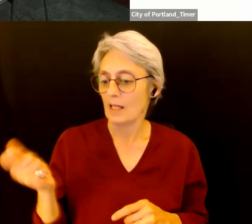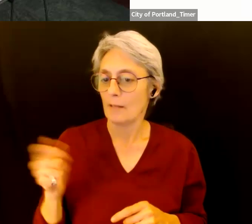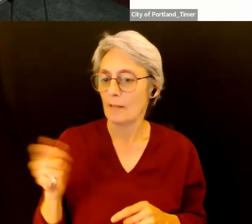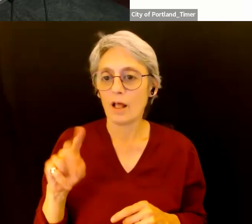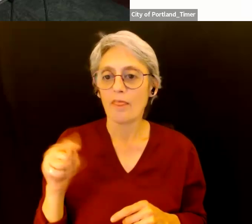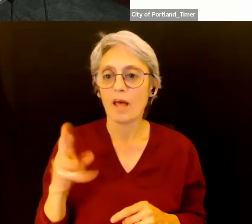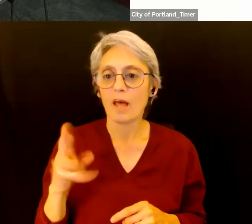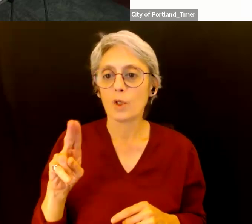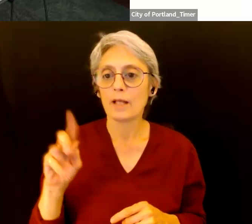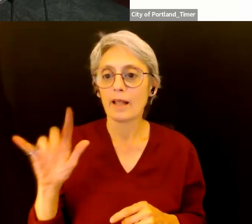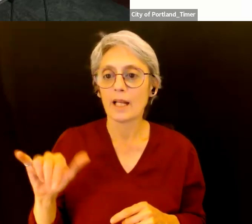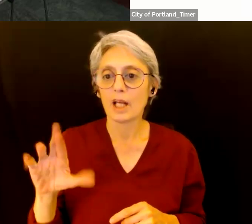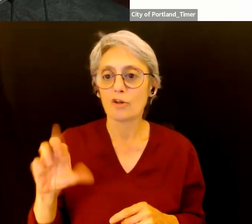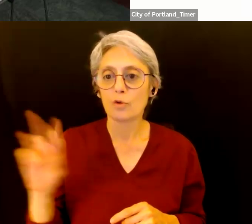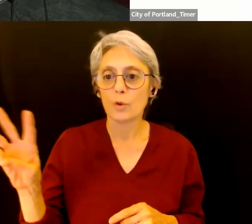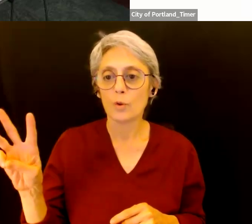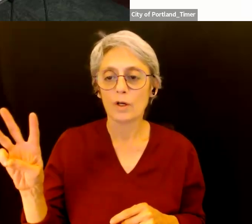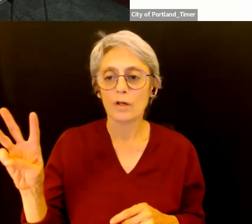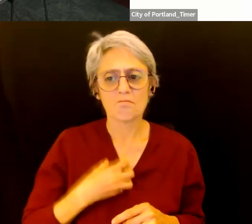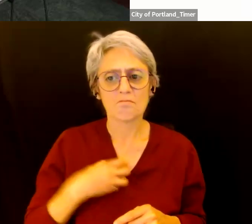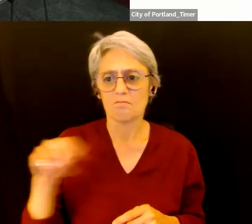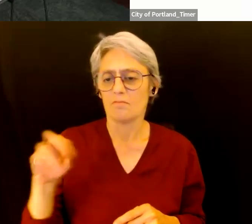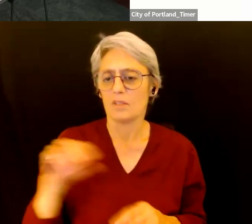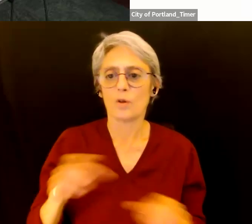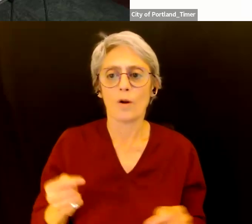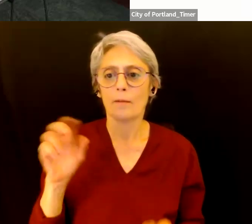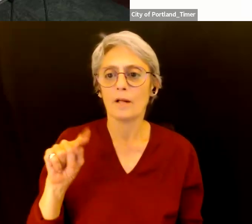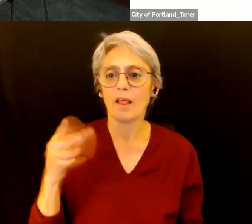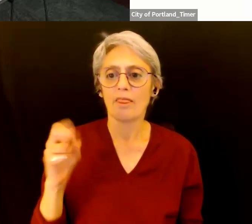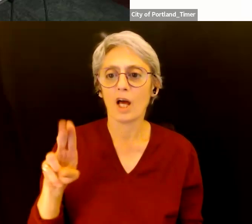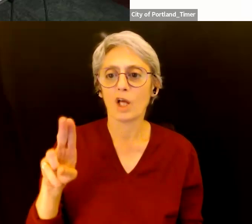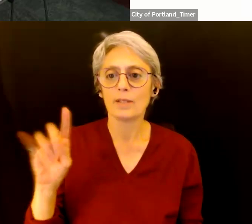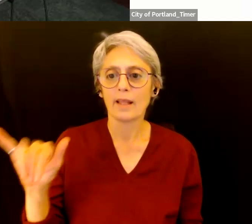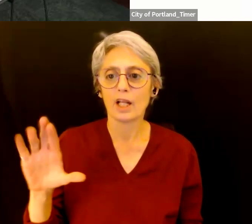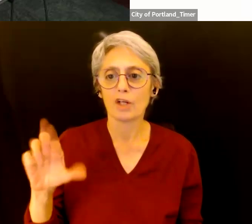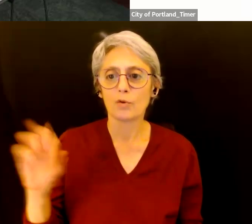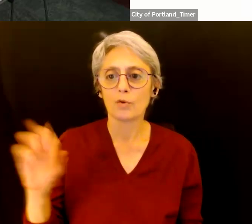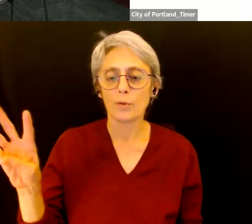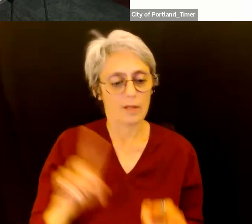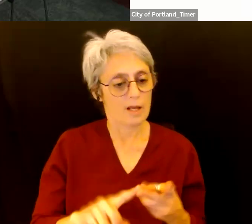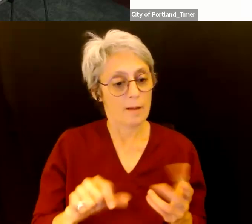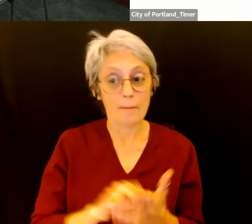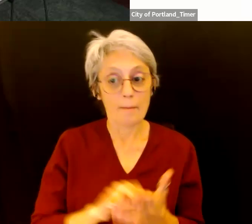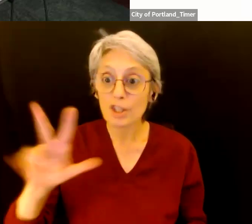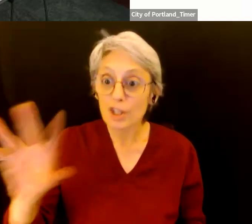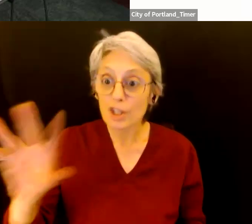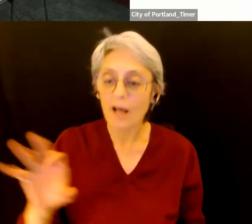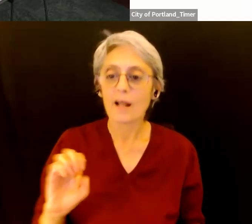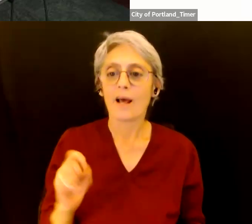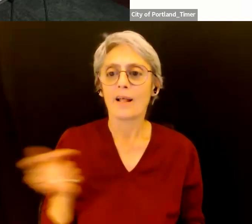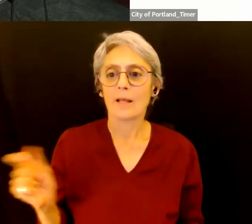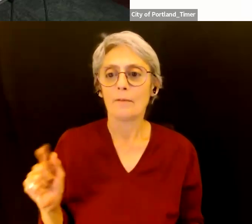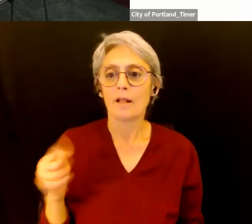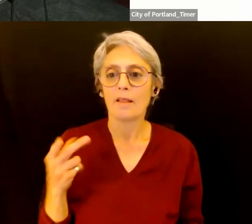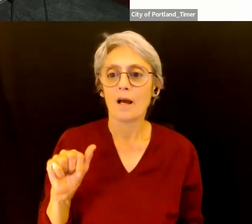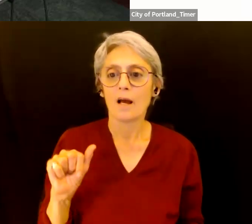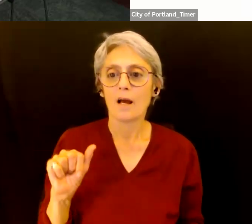I oppose that. Please do not eliminate the utility crew. Page 39, eliminate the arborist three position.